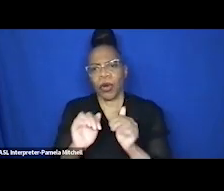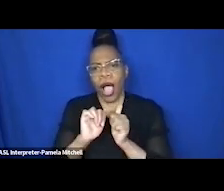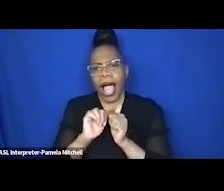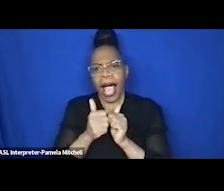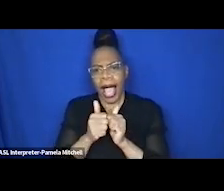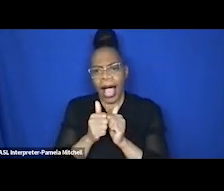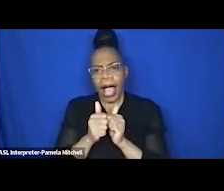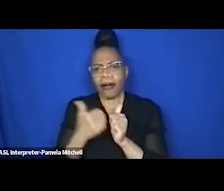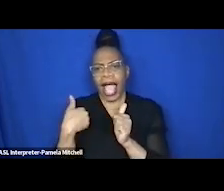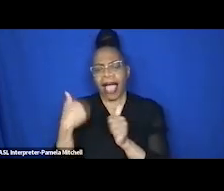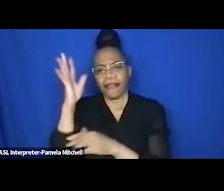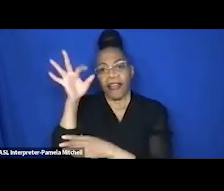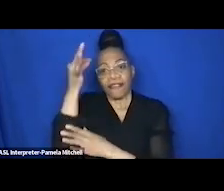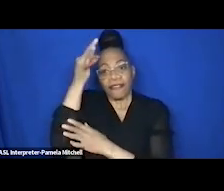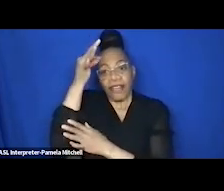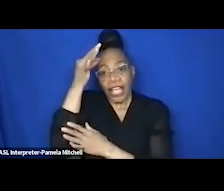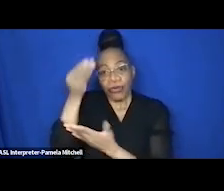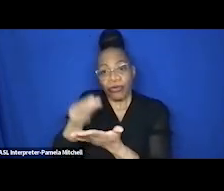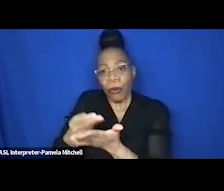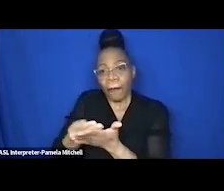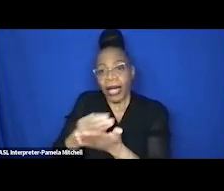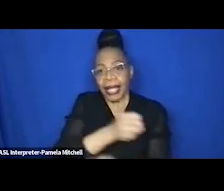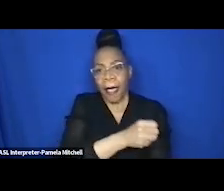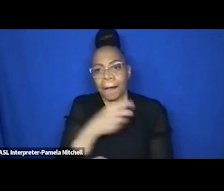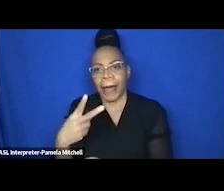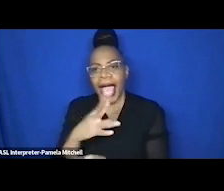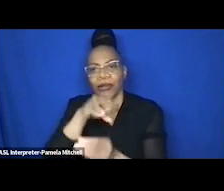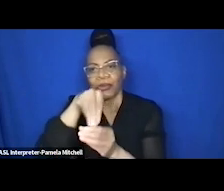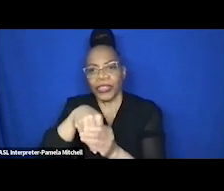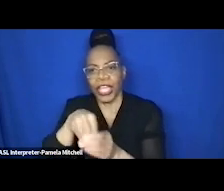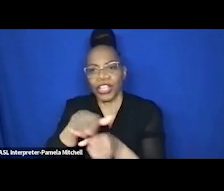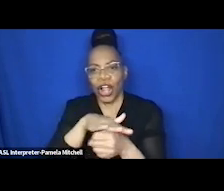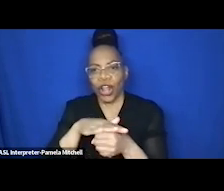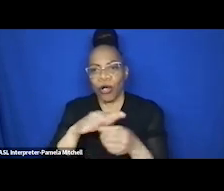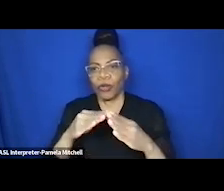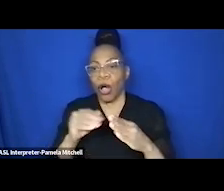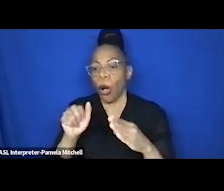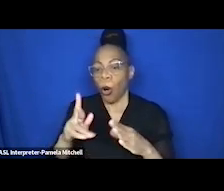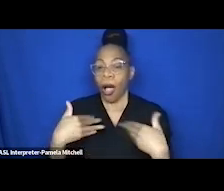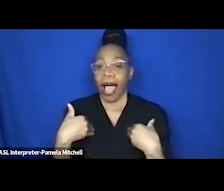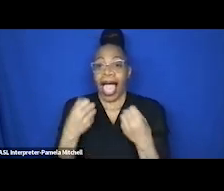by bringing federal dollars back into that local community or looking at how healthcare providers can really kind of recuperate, sorry,